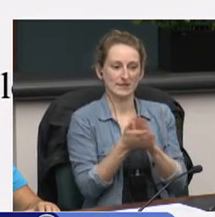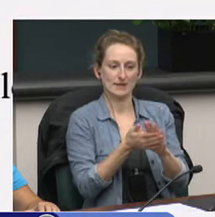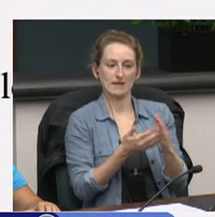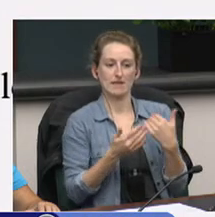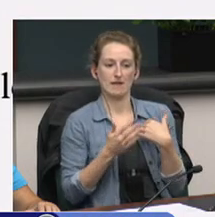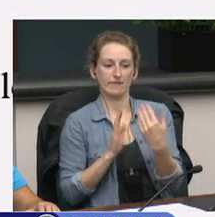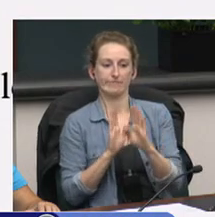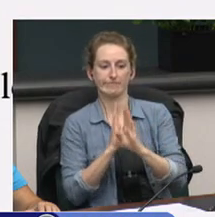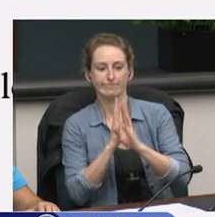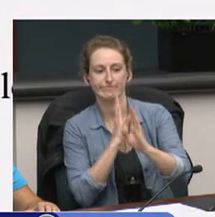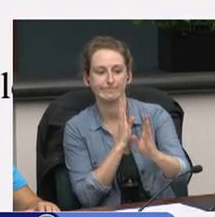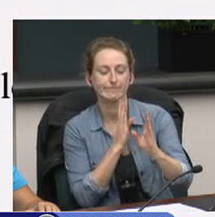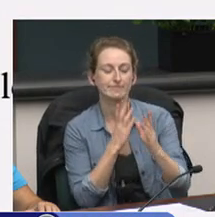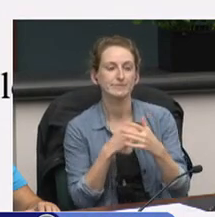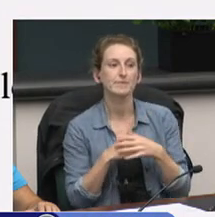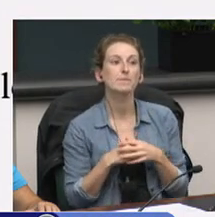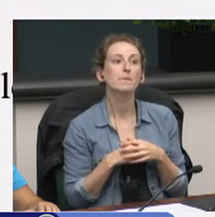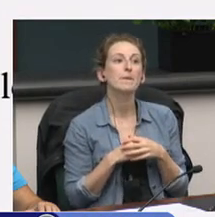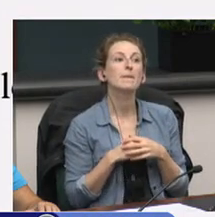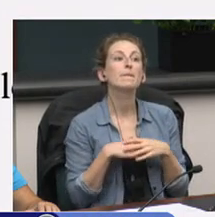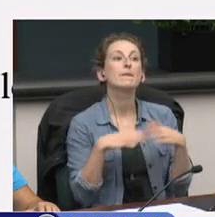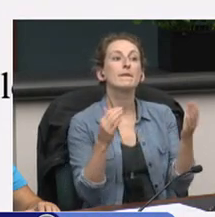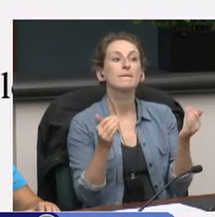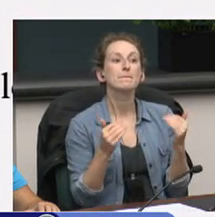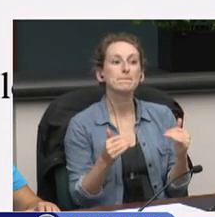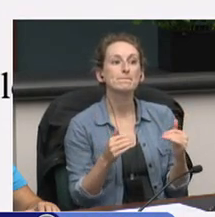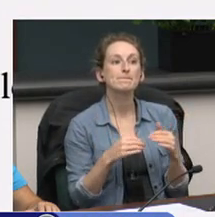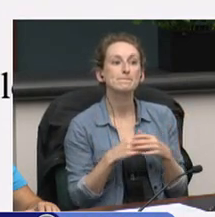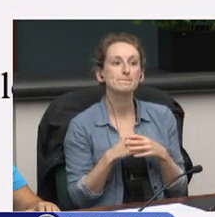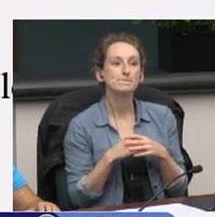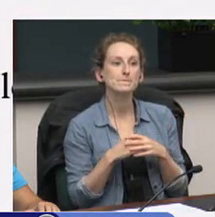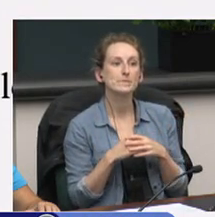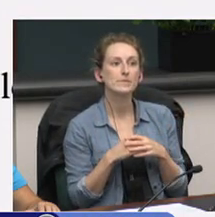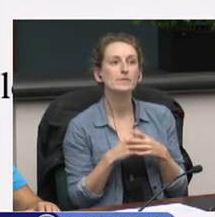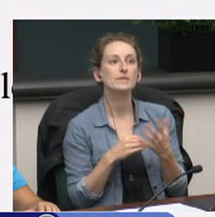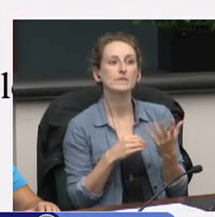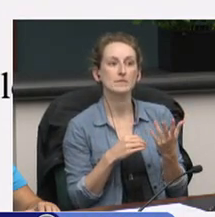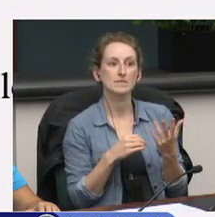again we're carrying forward projects that are abutting historic buildings